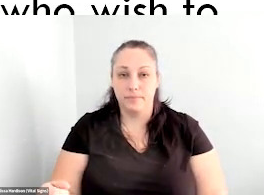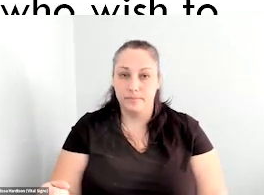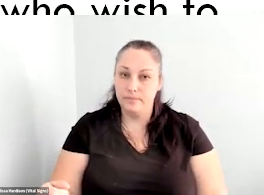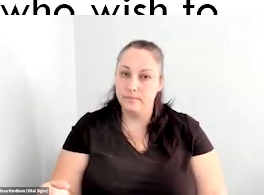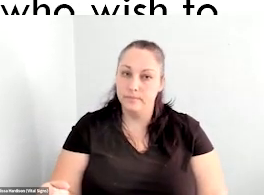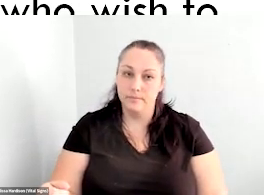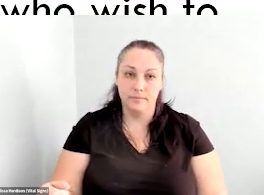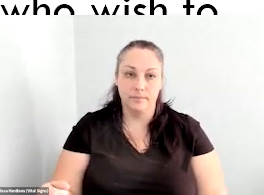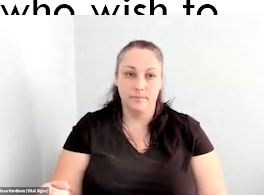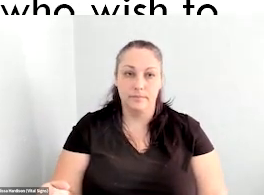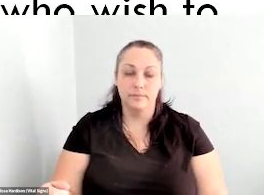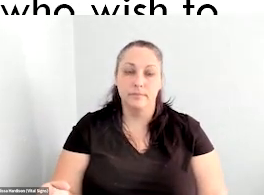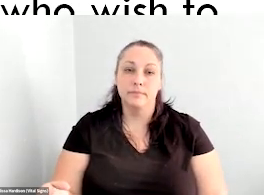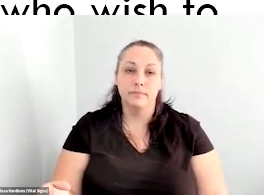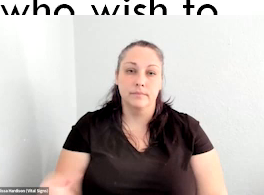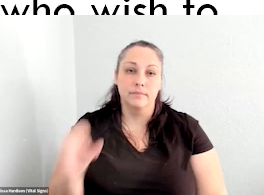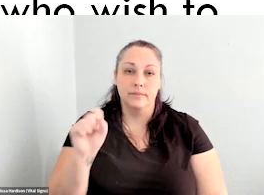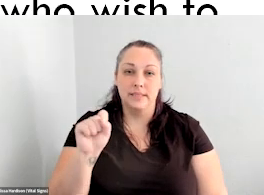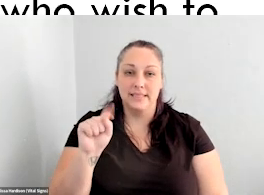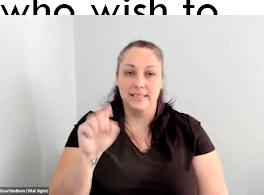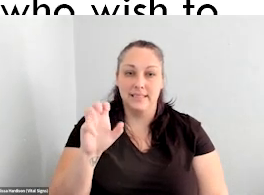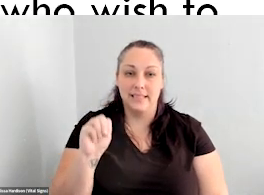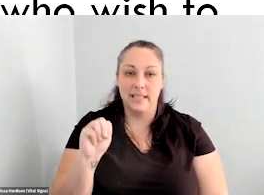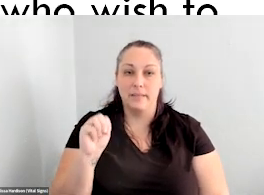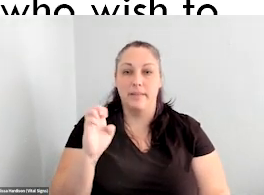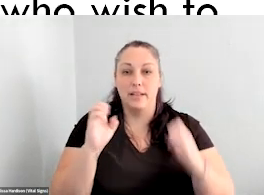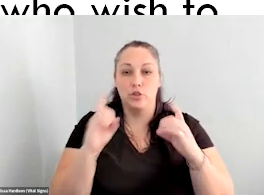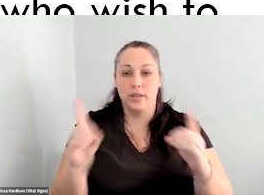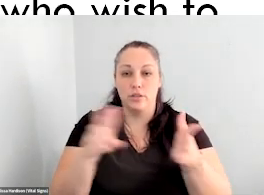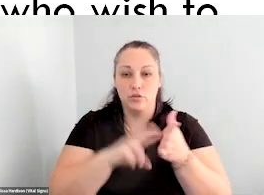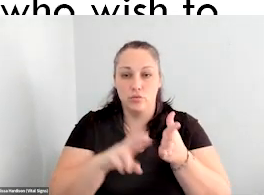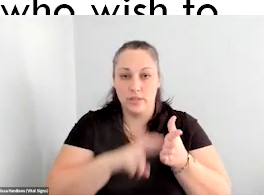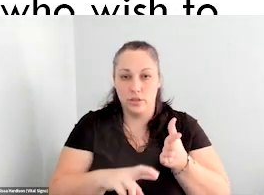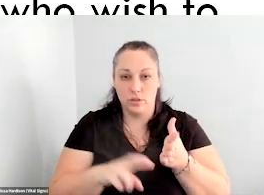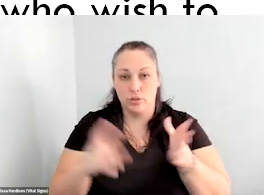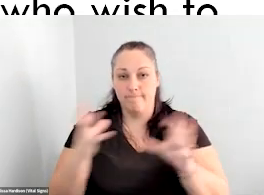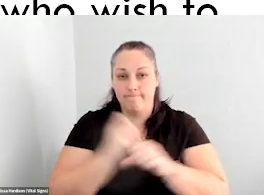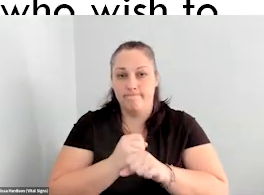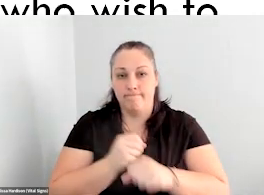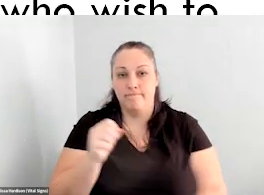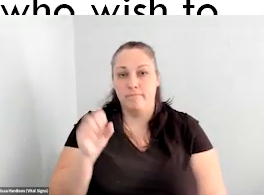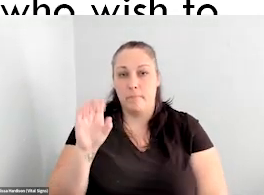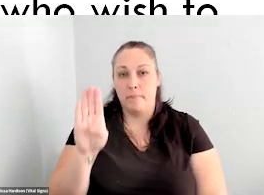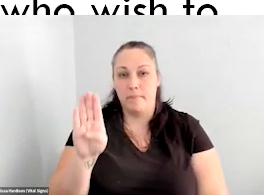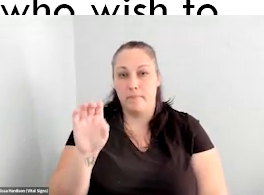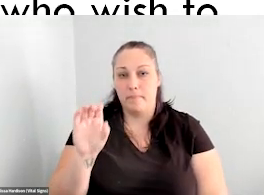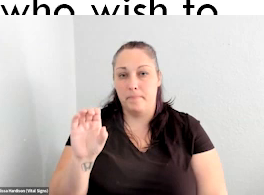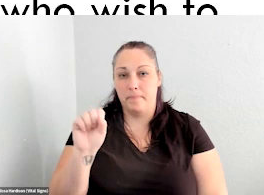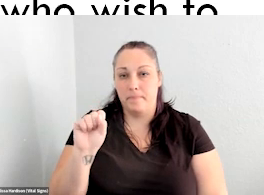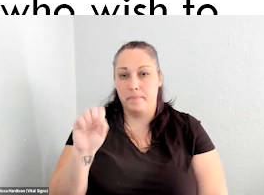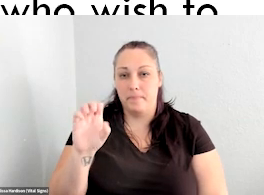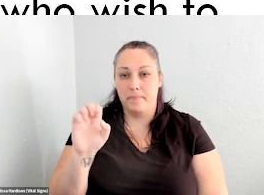also called the BCSER Program, which is designed to help people both early career, mid-career,